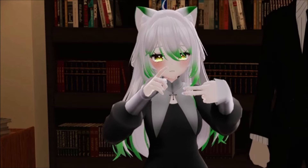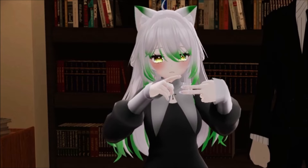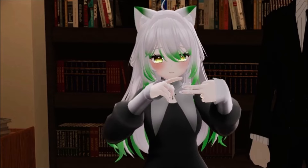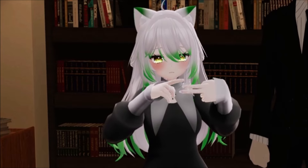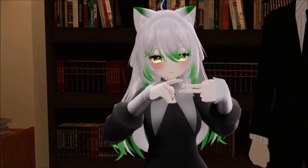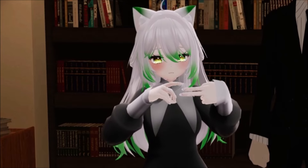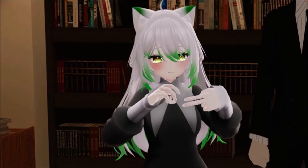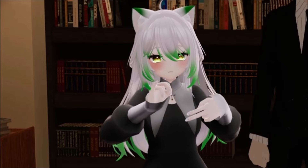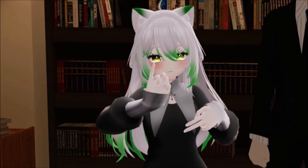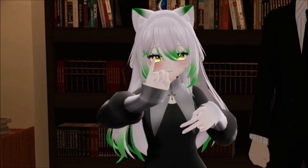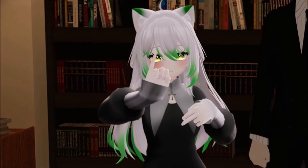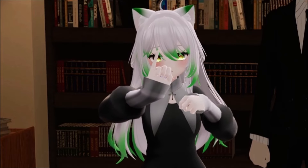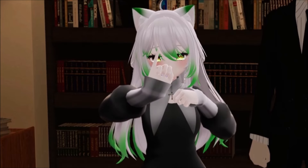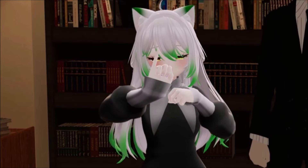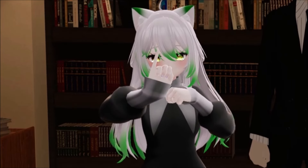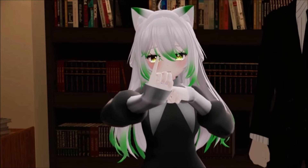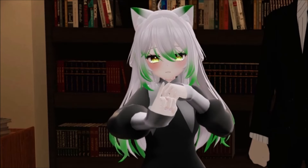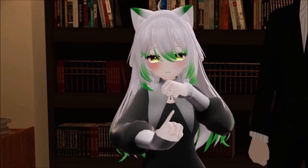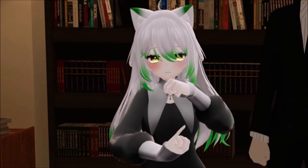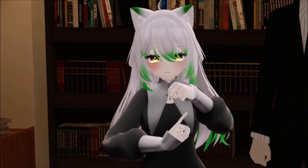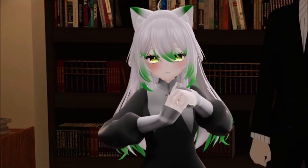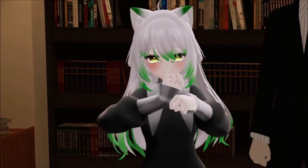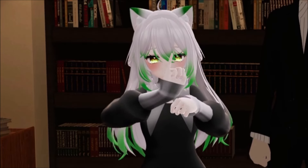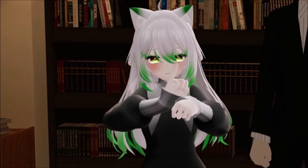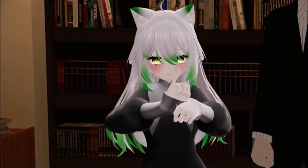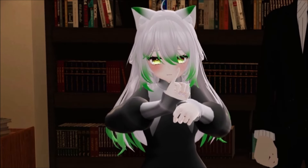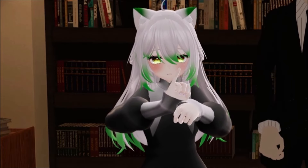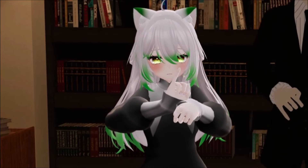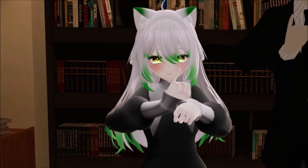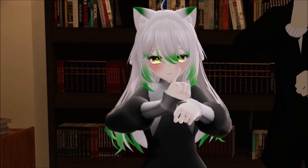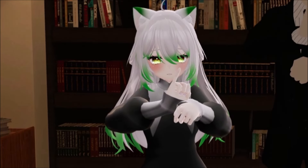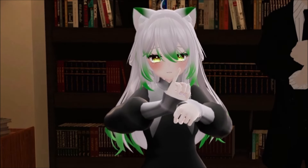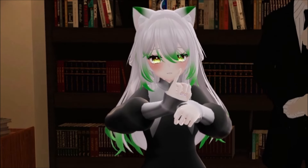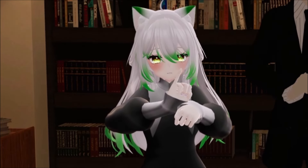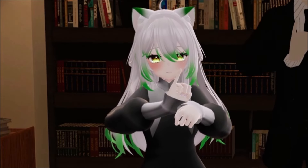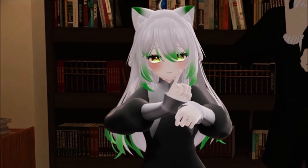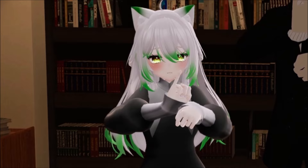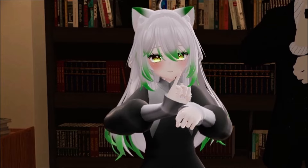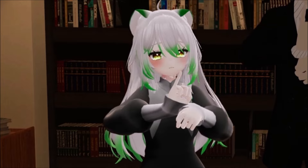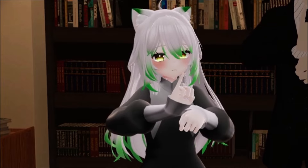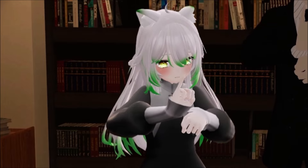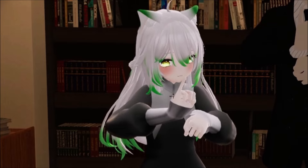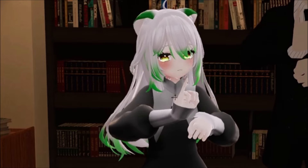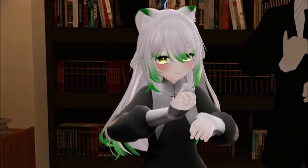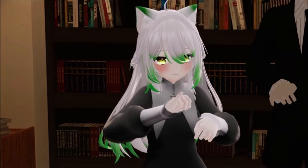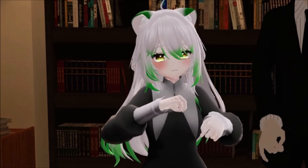(Japanese Sign Language) This is the first sign for "social media"